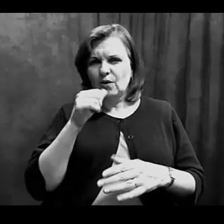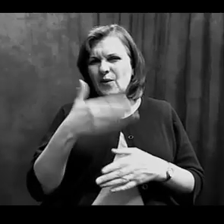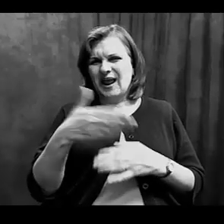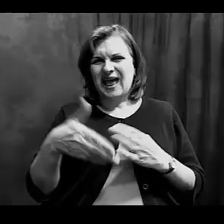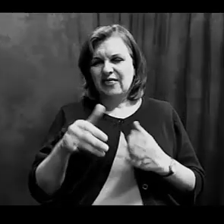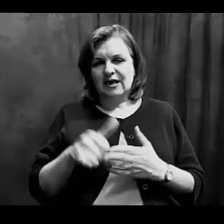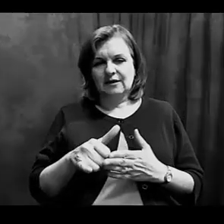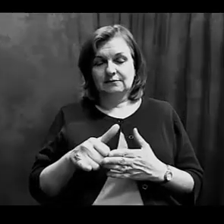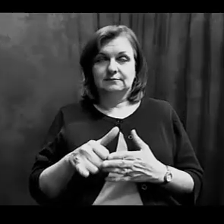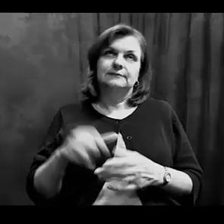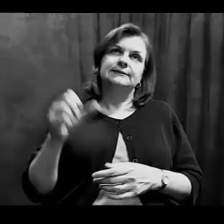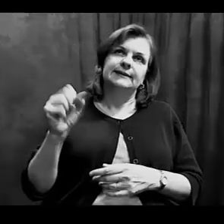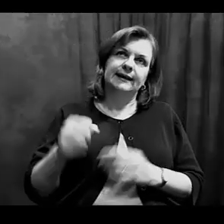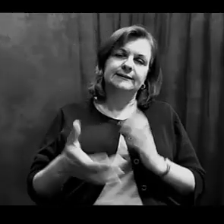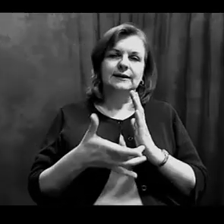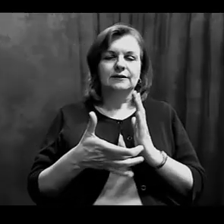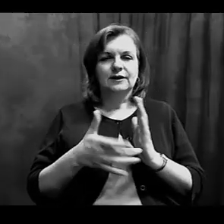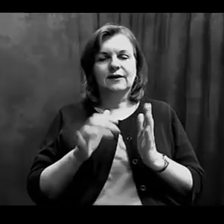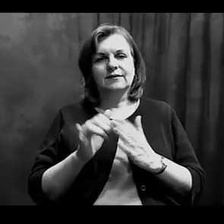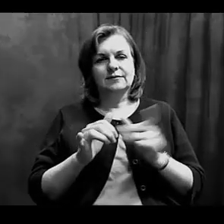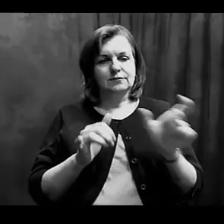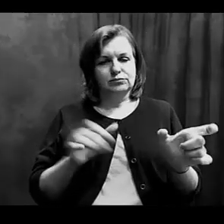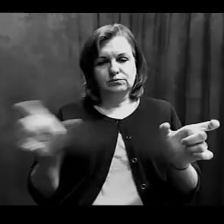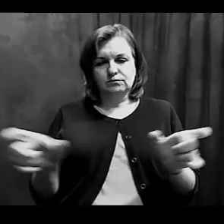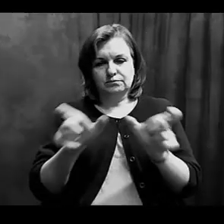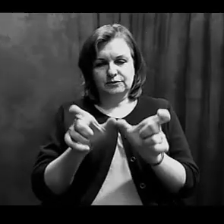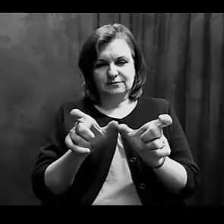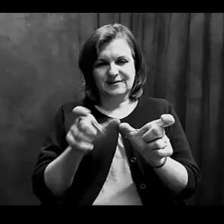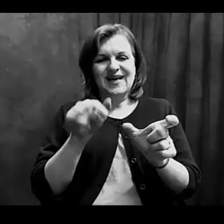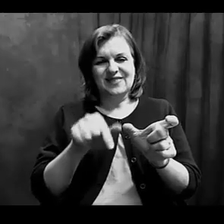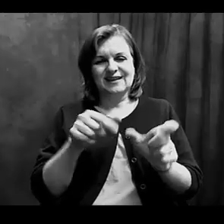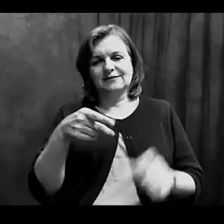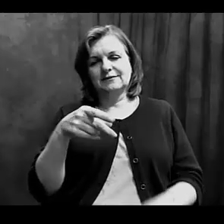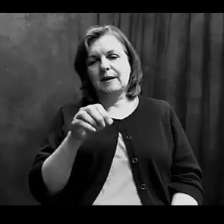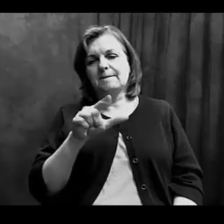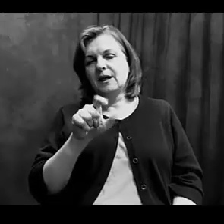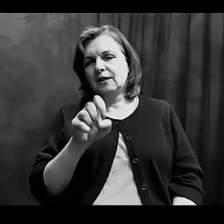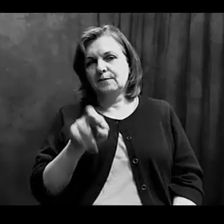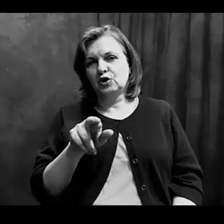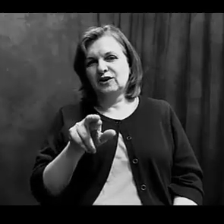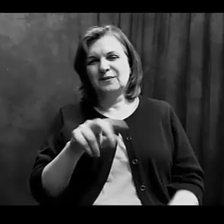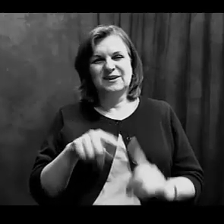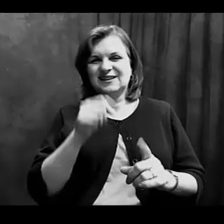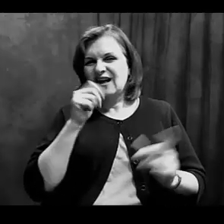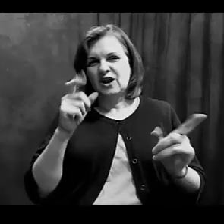but that's not where we end like I said yes technically this is a polymer